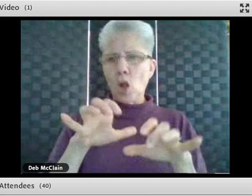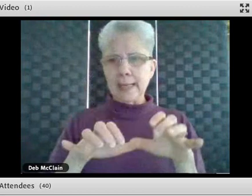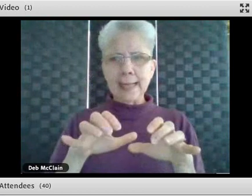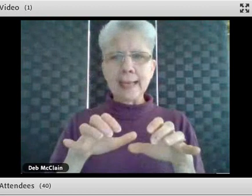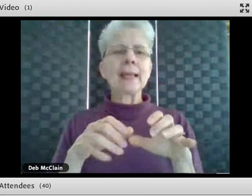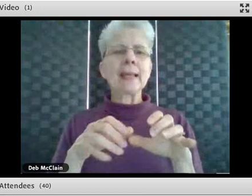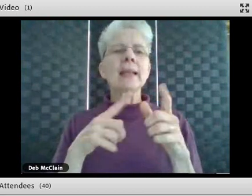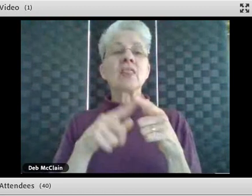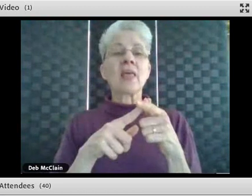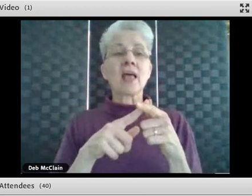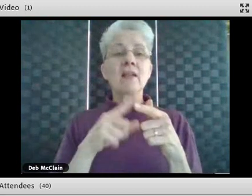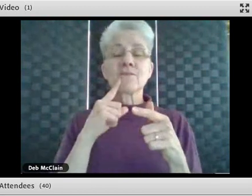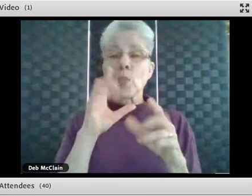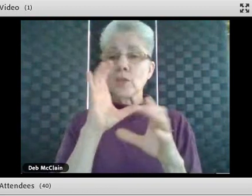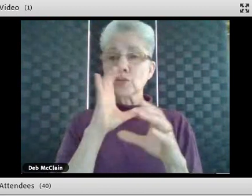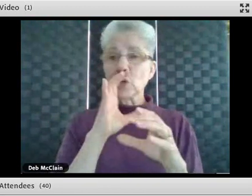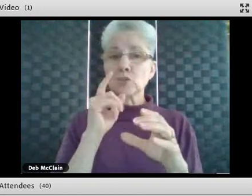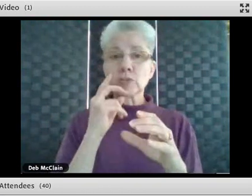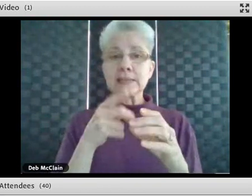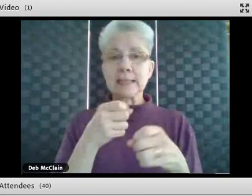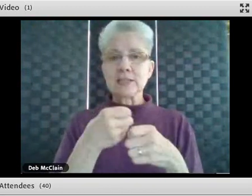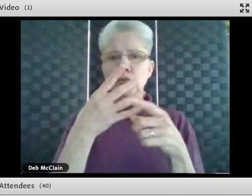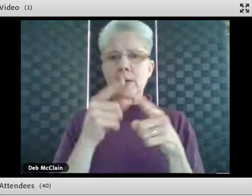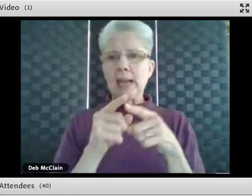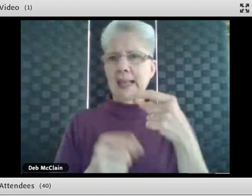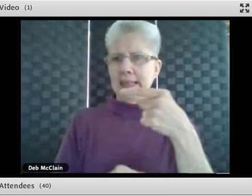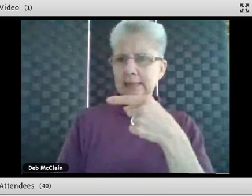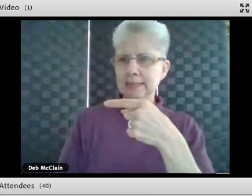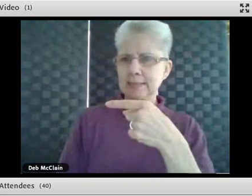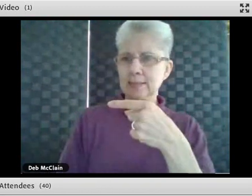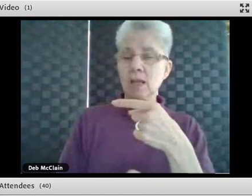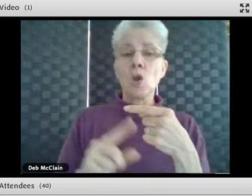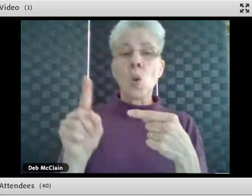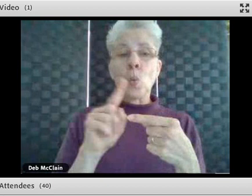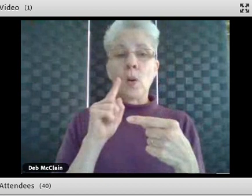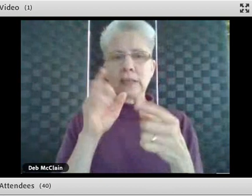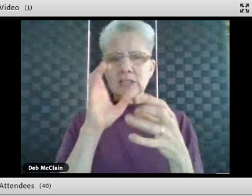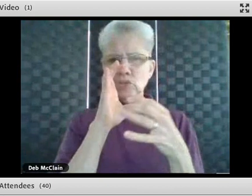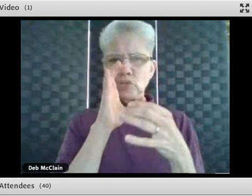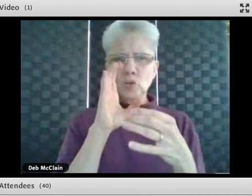And then, for the search, you should see a screen like this, where you can search by a subject heading